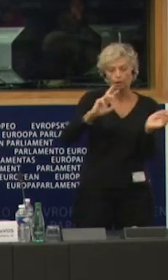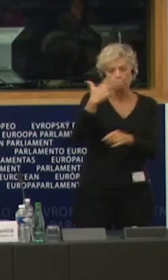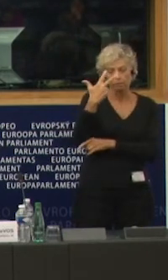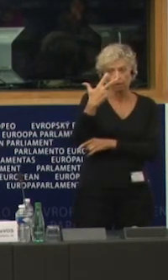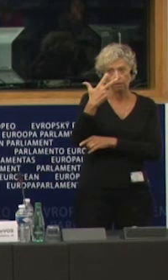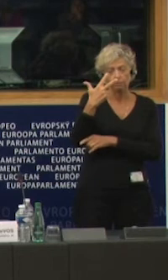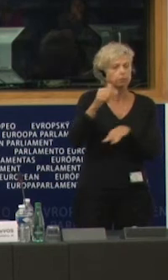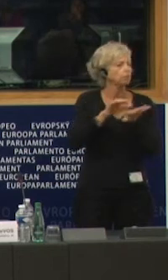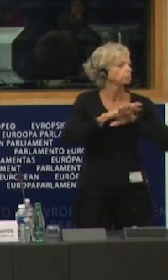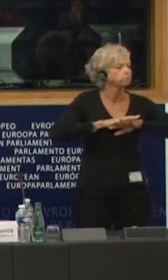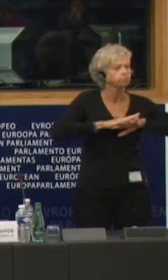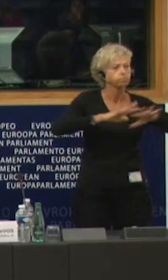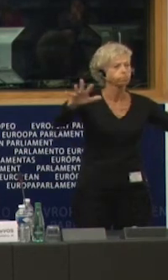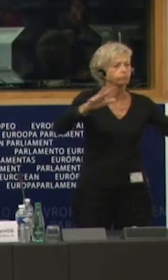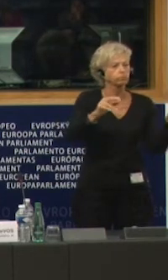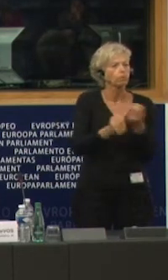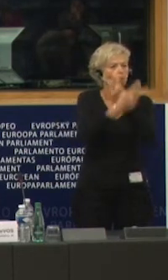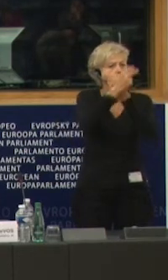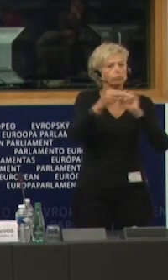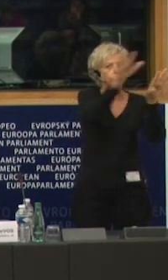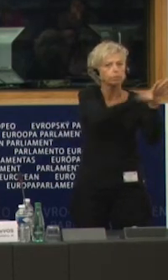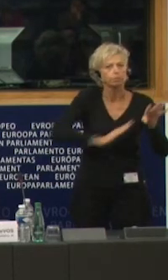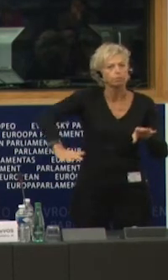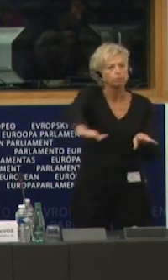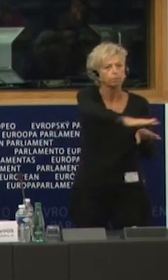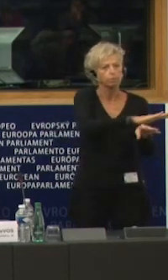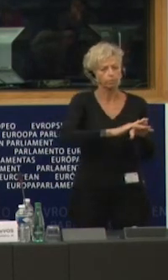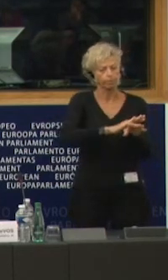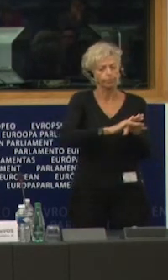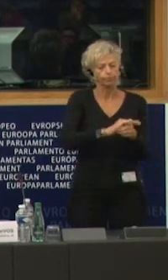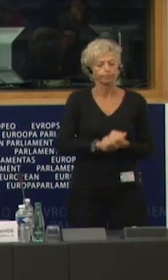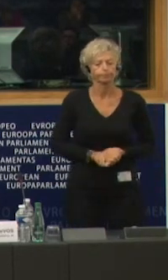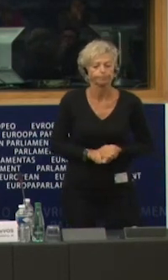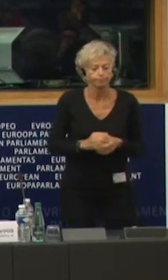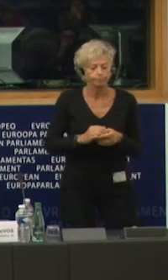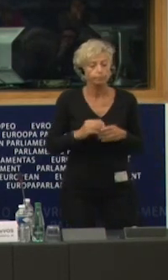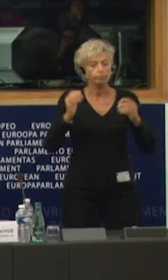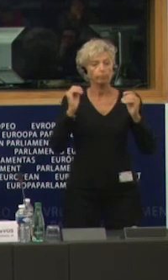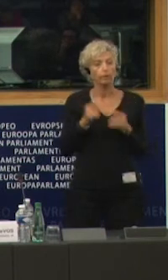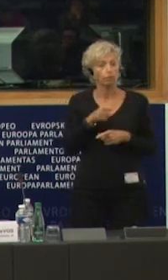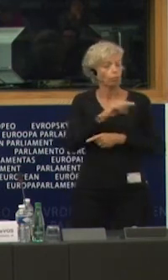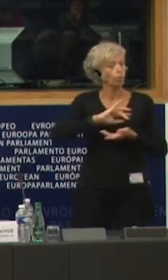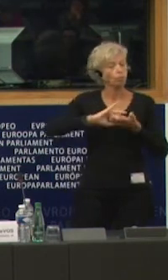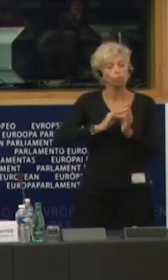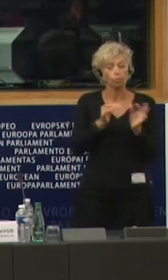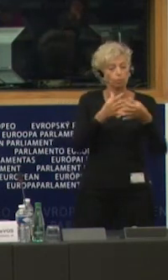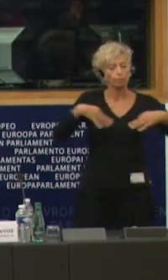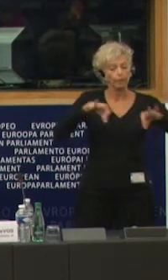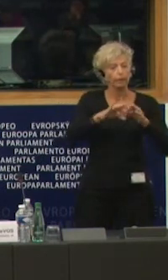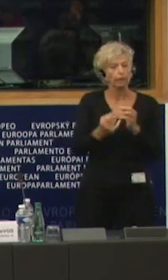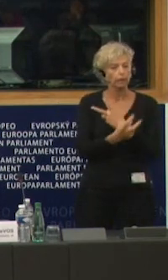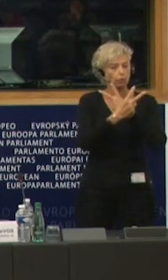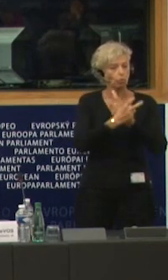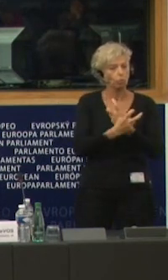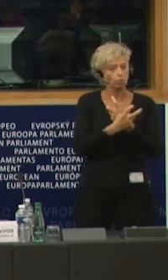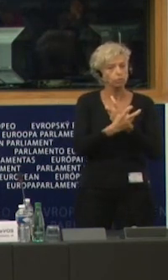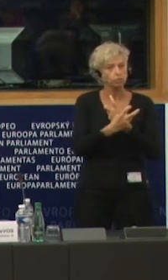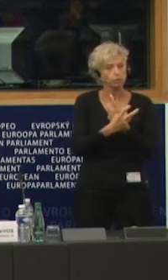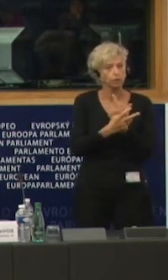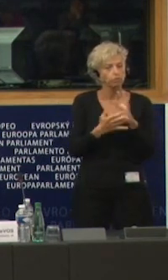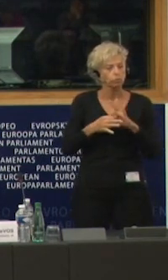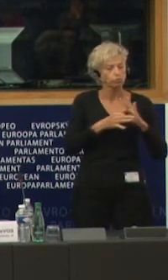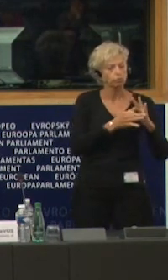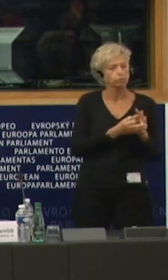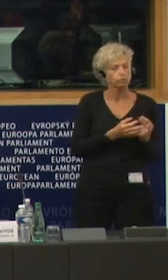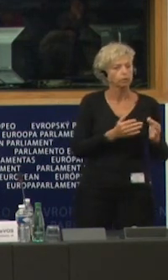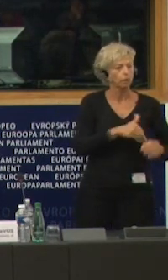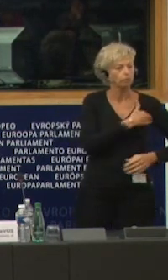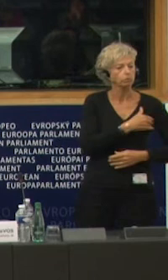They don't just deal with youth coaching. Some more than others. But they are all involved with transition management.